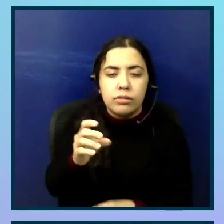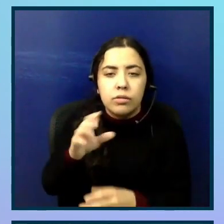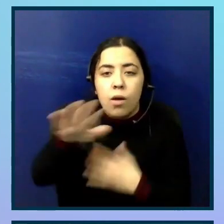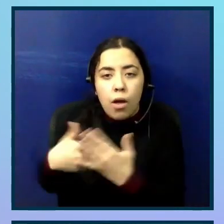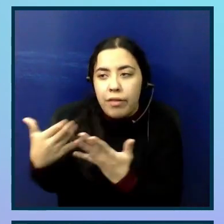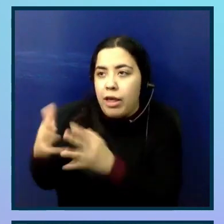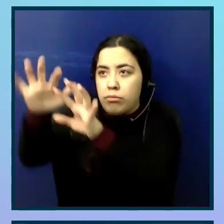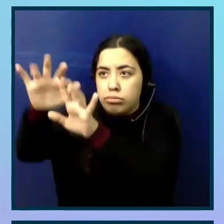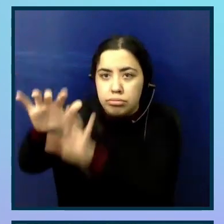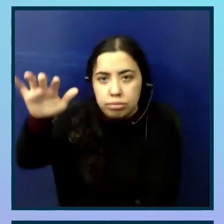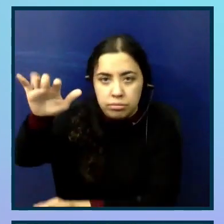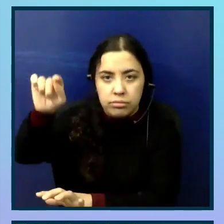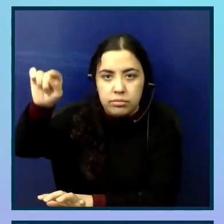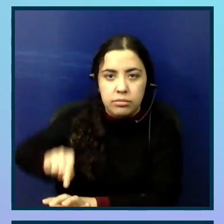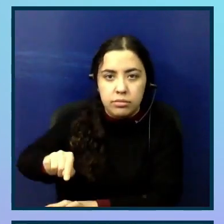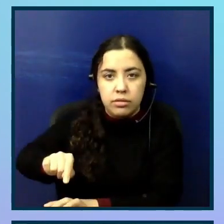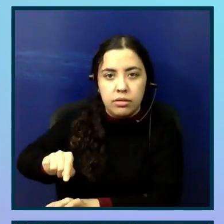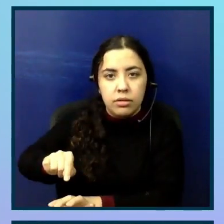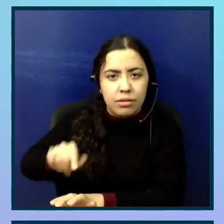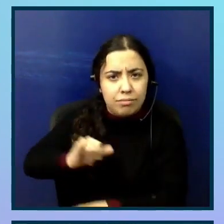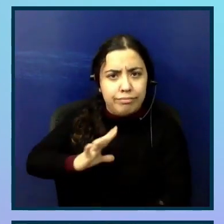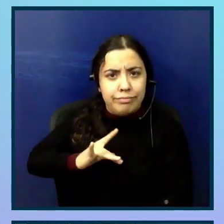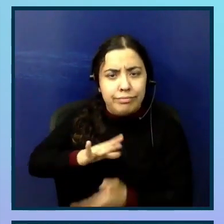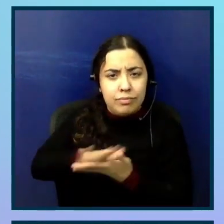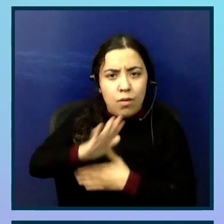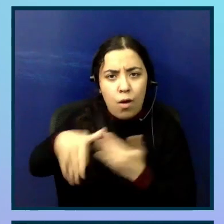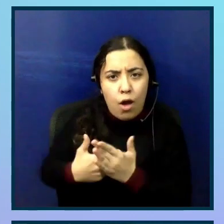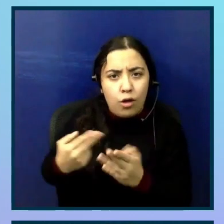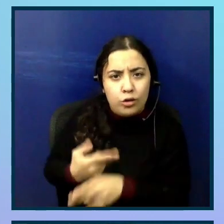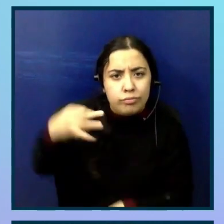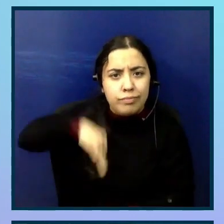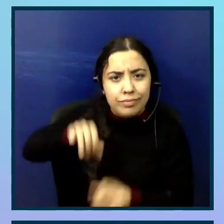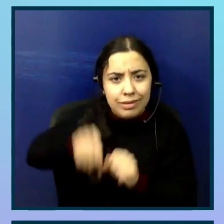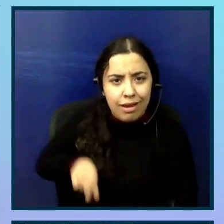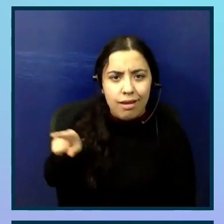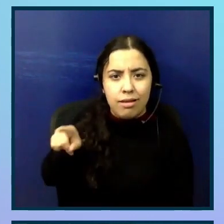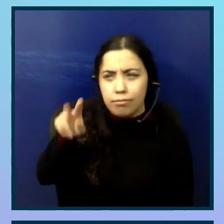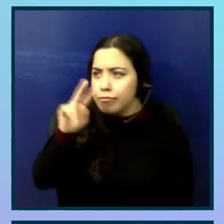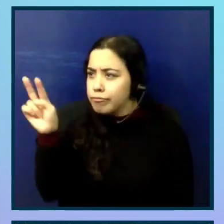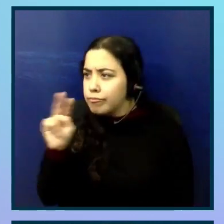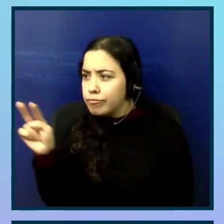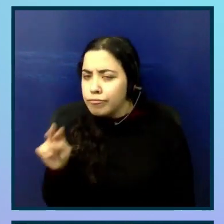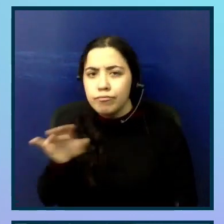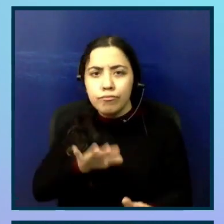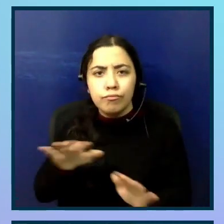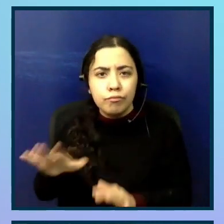that everyone can make use of. And it's, again, something we heard as we were doing that user research,